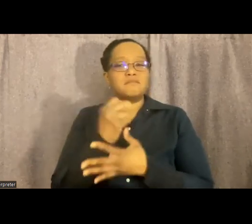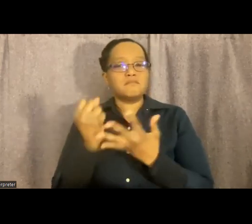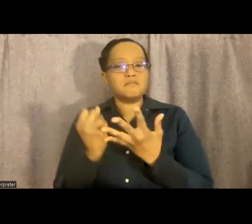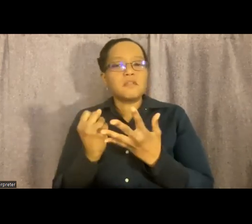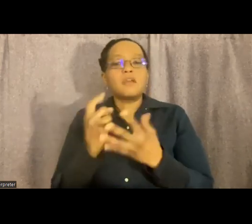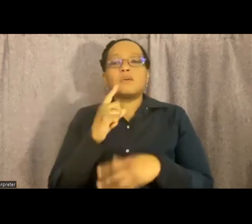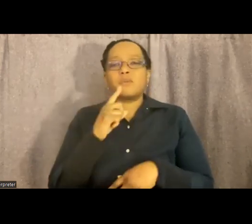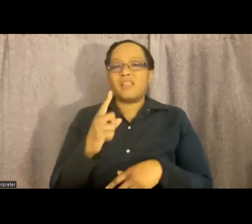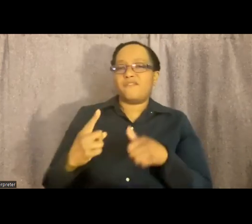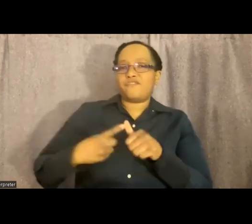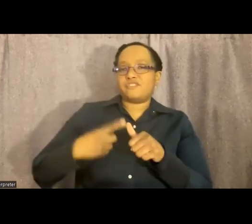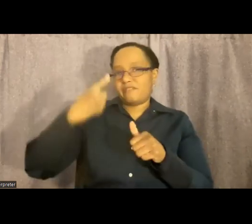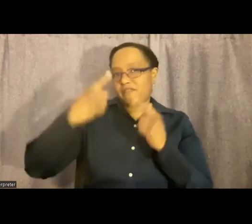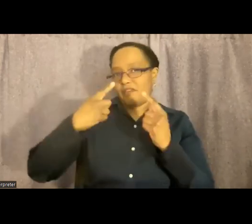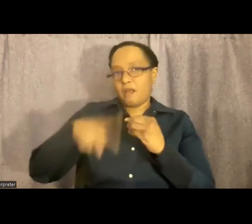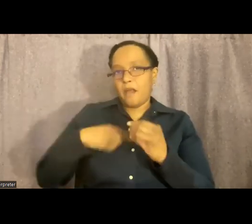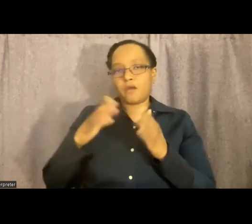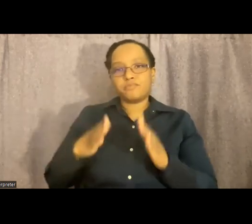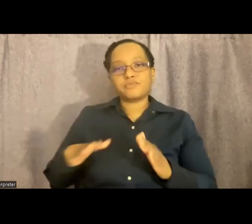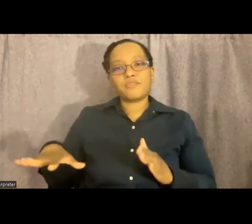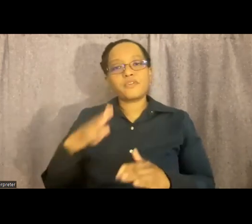what people's experience is in the built environment.